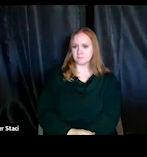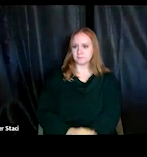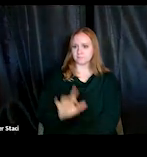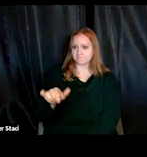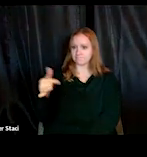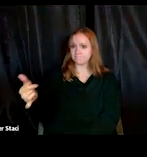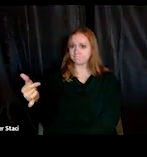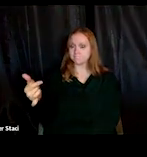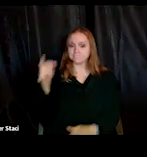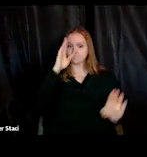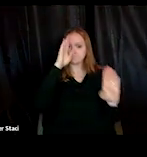Hey, everyone. Can you guys hear me?